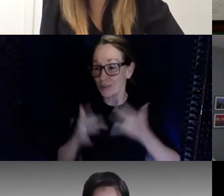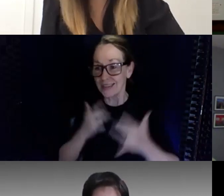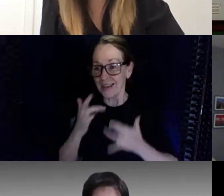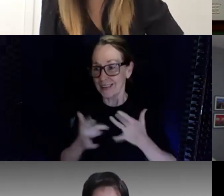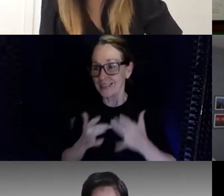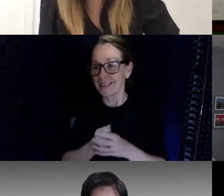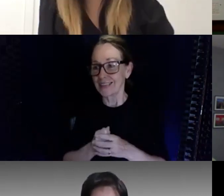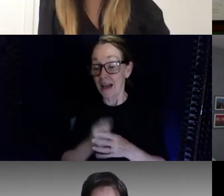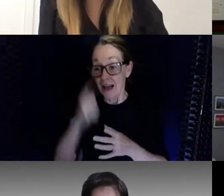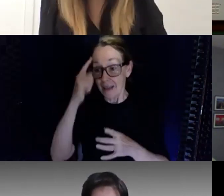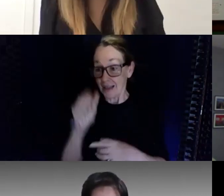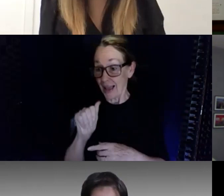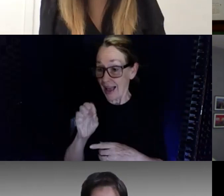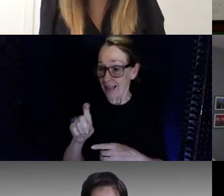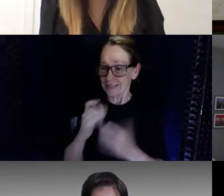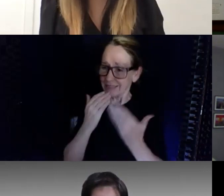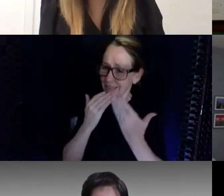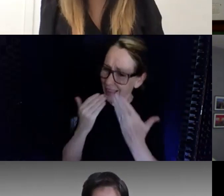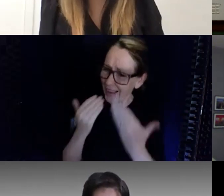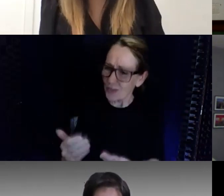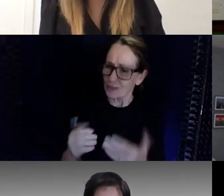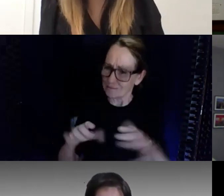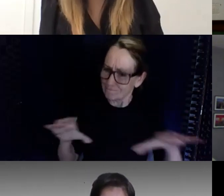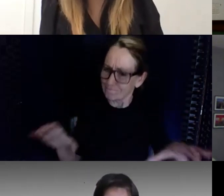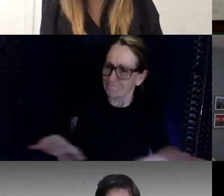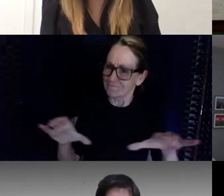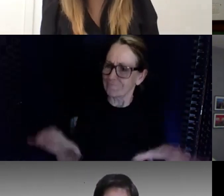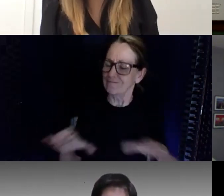I THINK THE MORE THAT WE CAN PUT IT OUT THERE, THEN THE BETTER CHANCE WE HAVE OF GETTING A LARGE RESPONSE FROM FOLKS OUT THERE. WE'RE EXCITED ABOUT THIS.